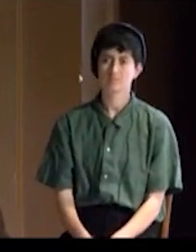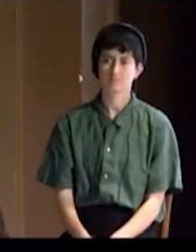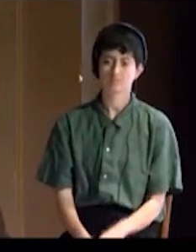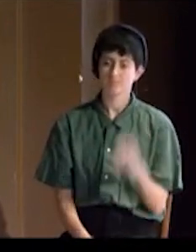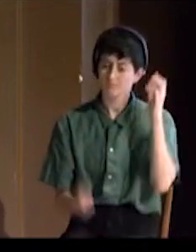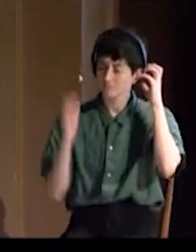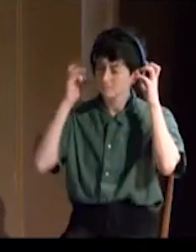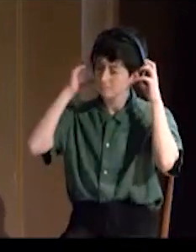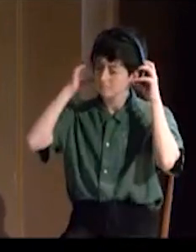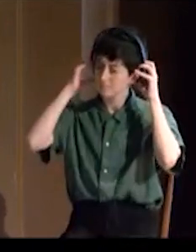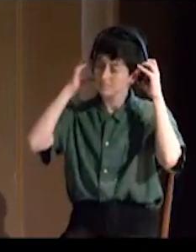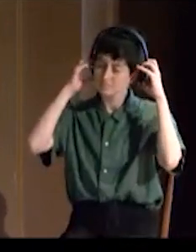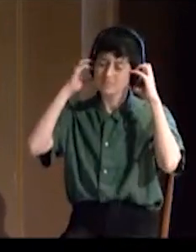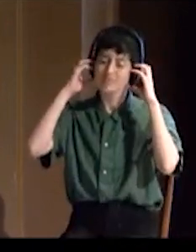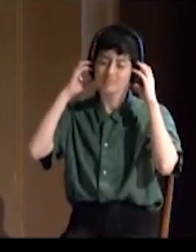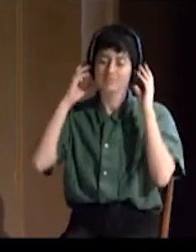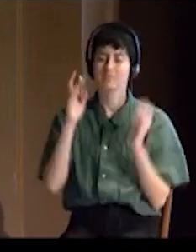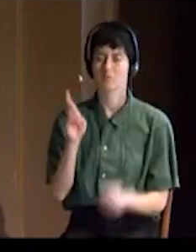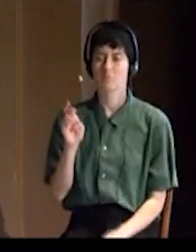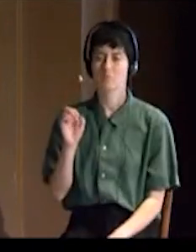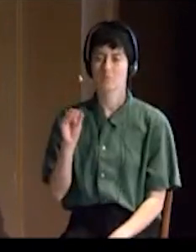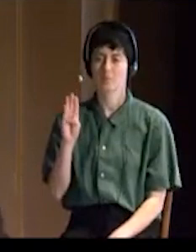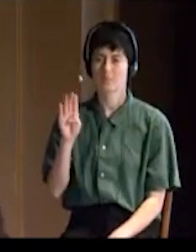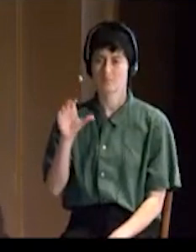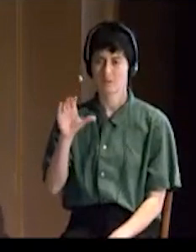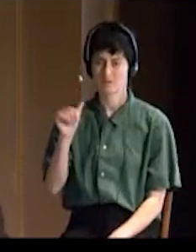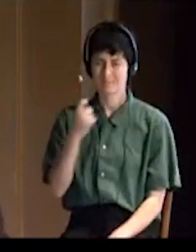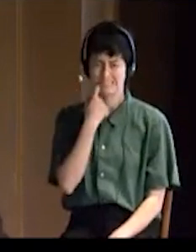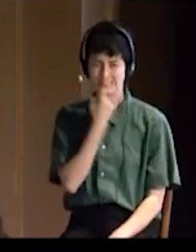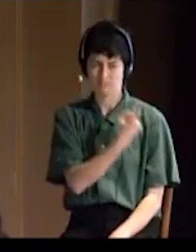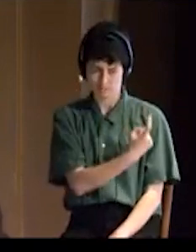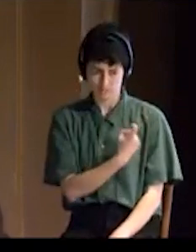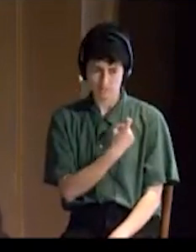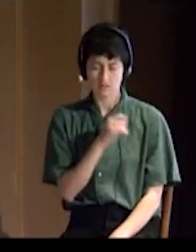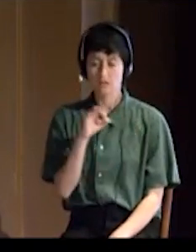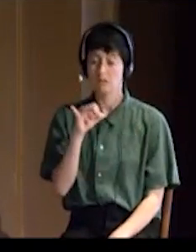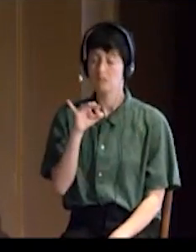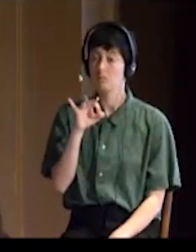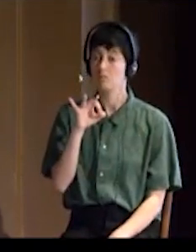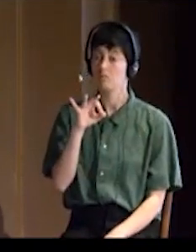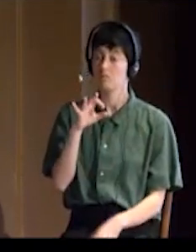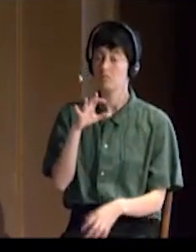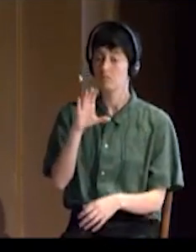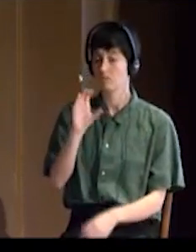So Rebecca's question was if the composition of the lichen changes over time,